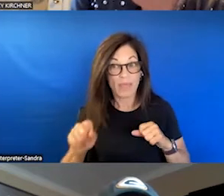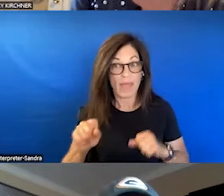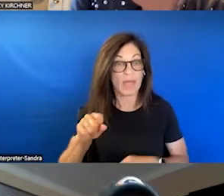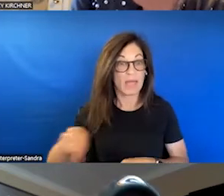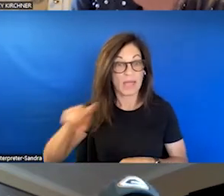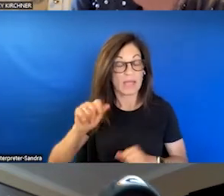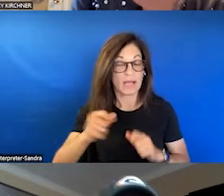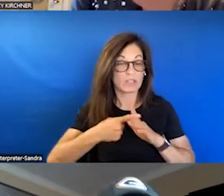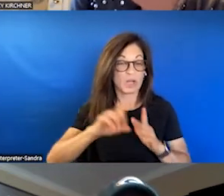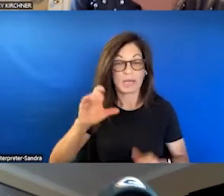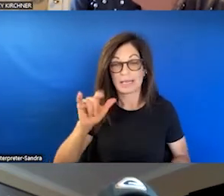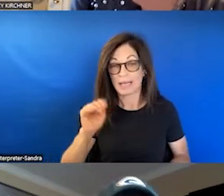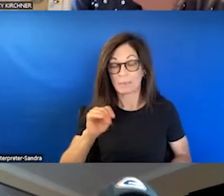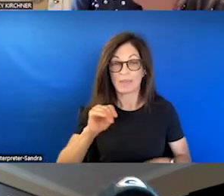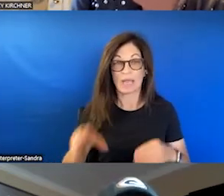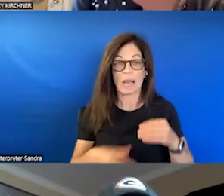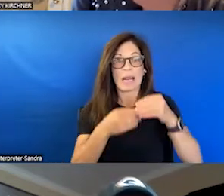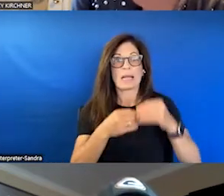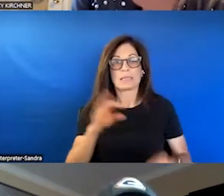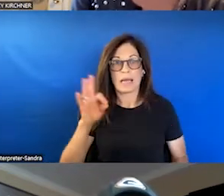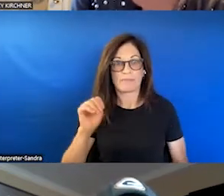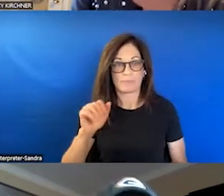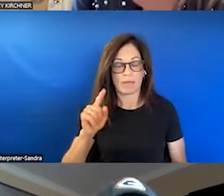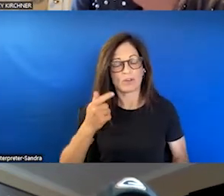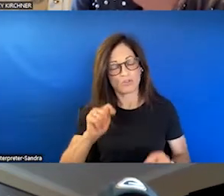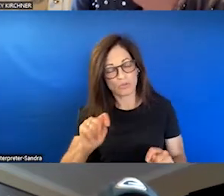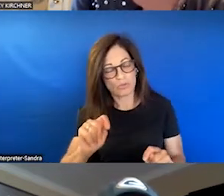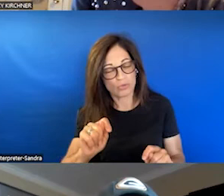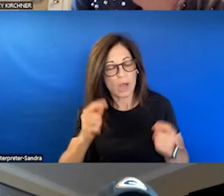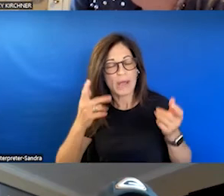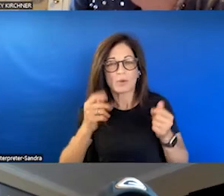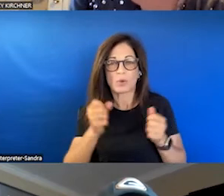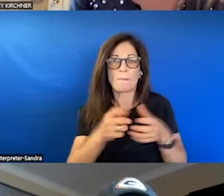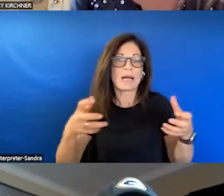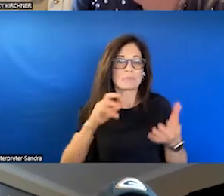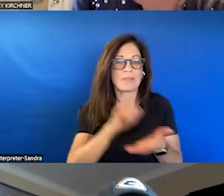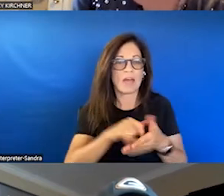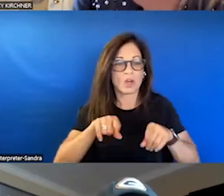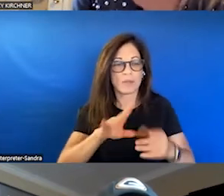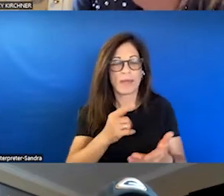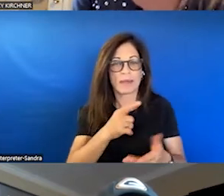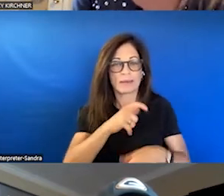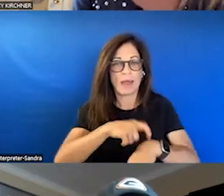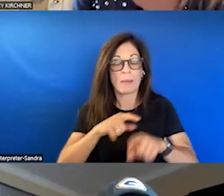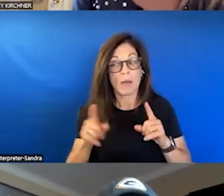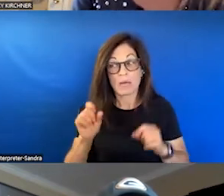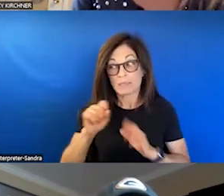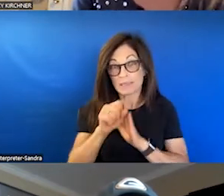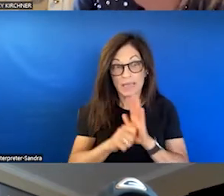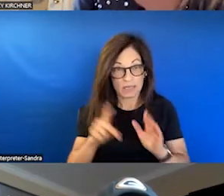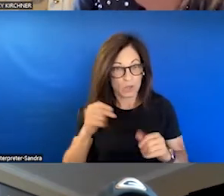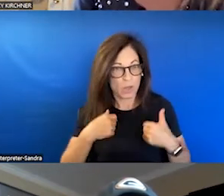THE ENHANCED FMAT TO MAXIMIZE THAT DURING THAT PERIOD OF TIME. WITHIN THE PROVISION